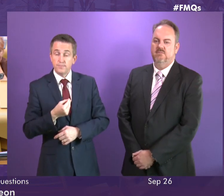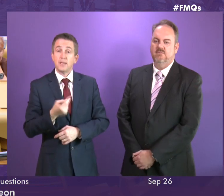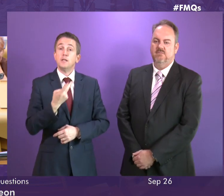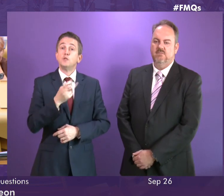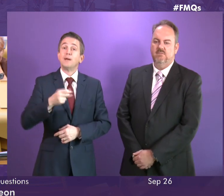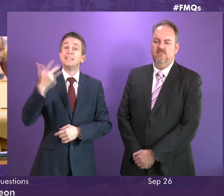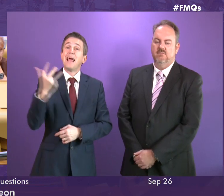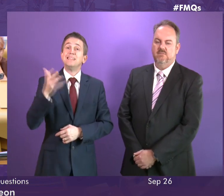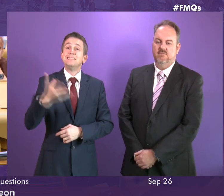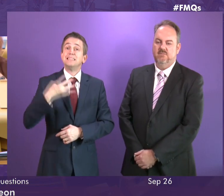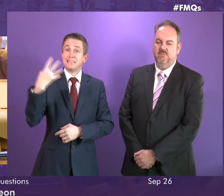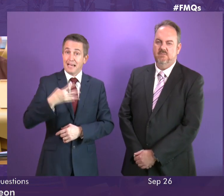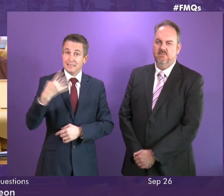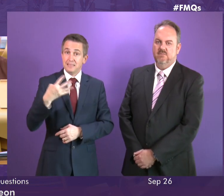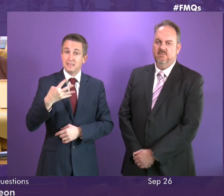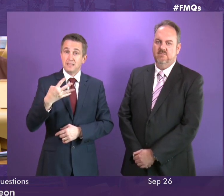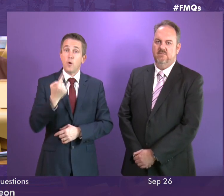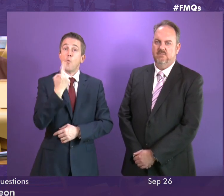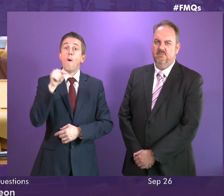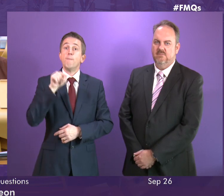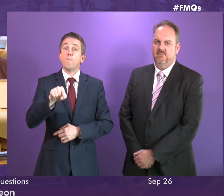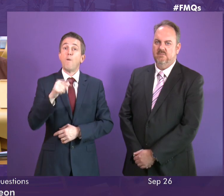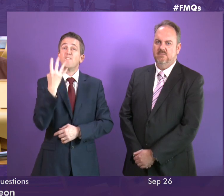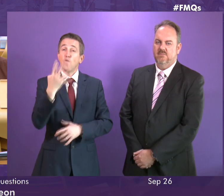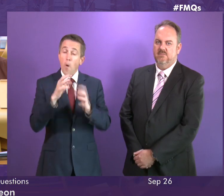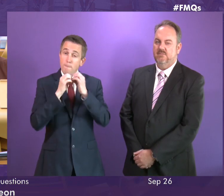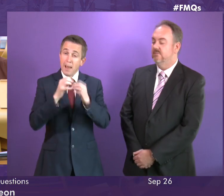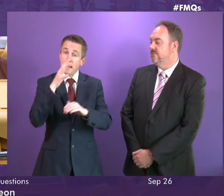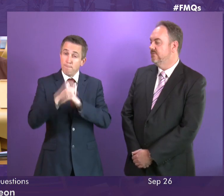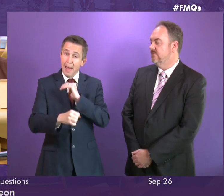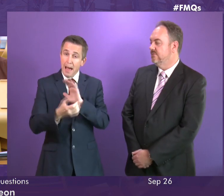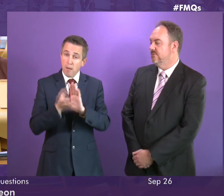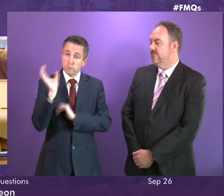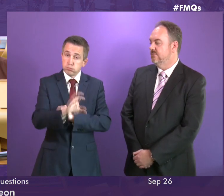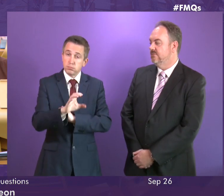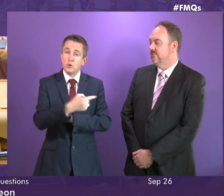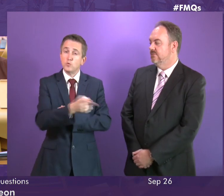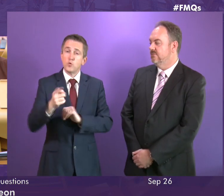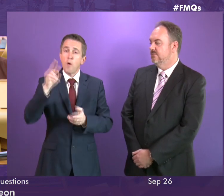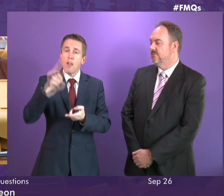In 2018-19, we spent more than £1.4 billion in direct support to low-income households,